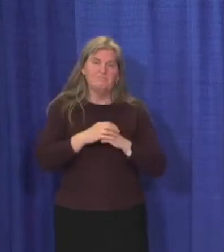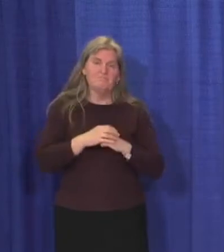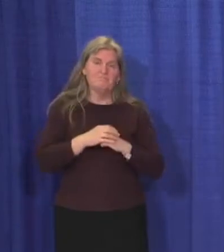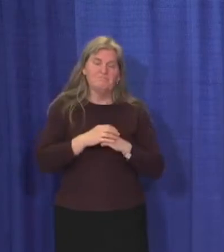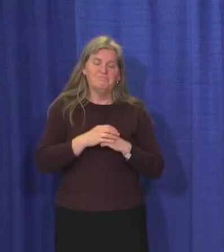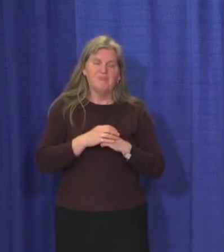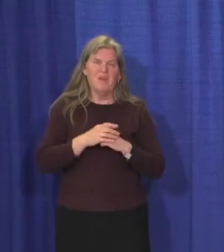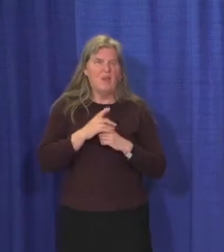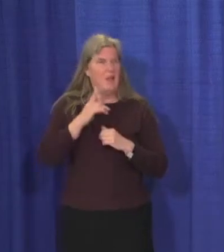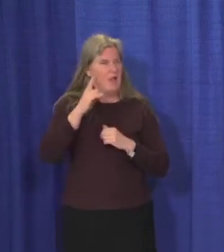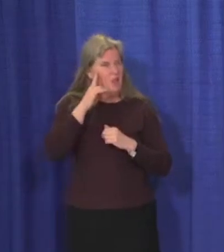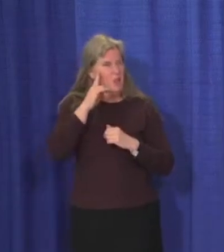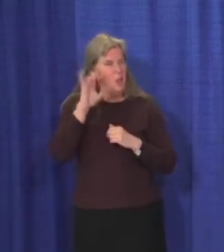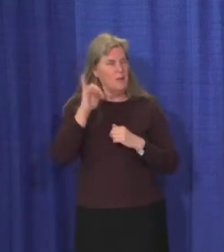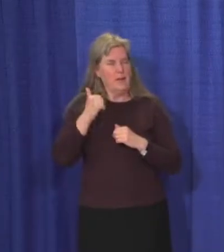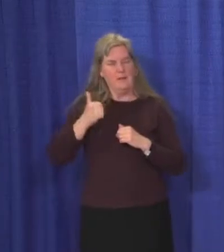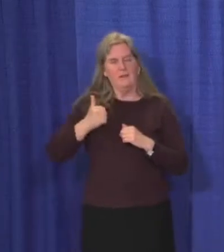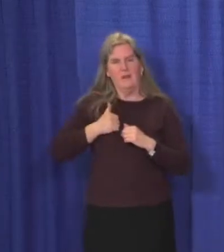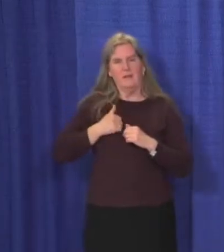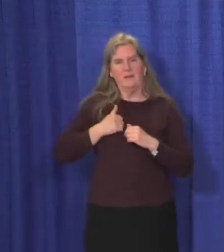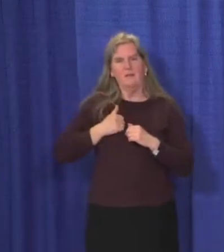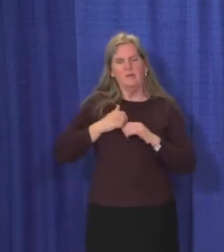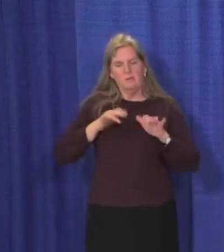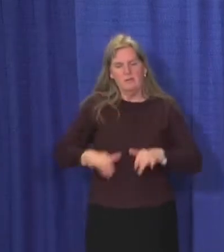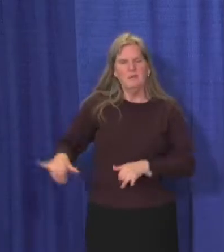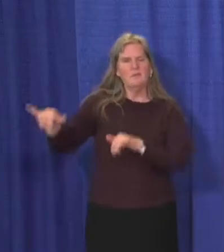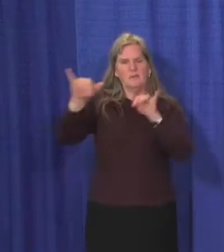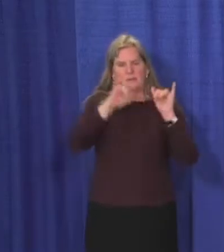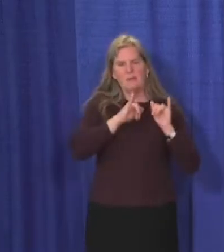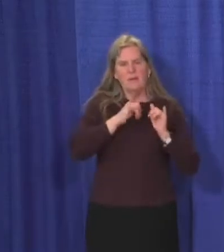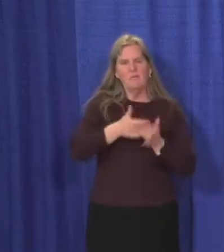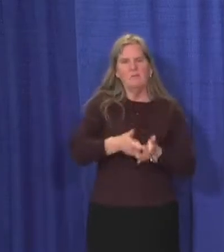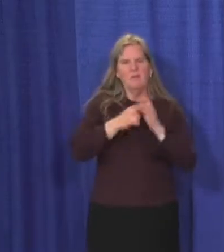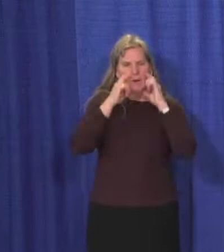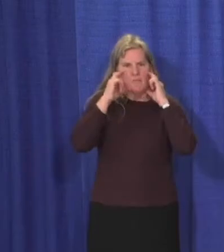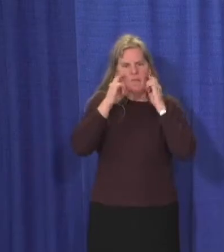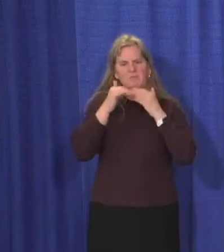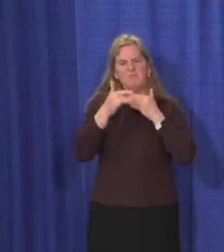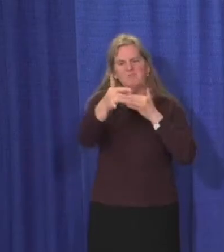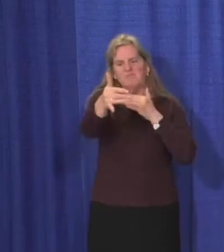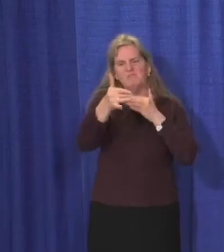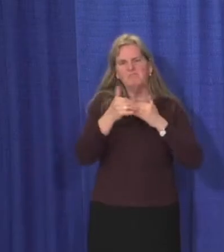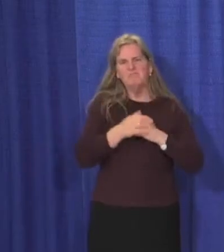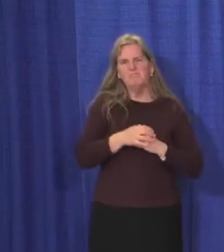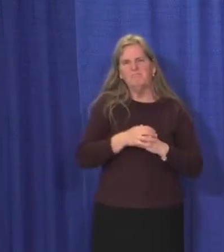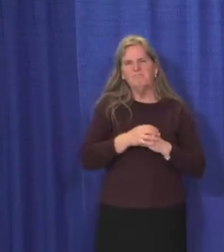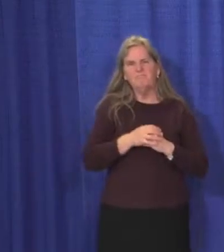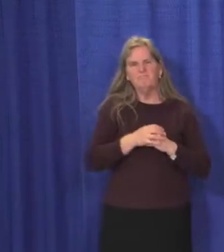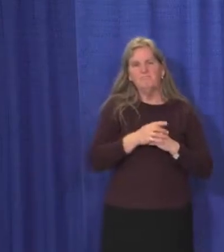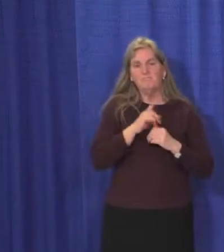initiative rather than a local initiative. Of course,, nothing is set in